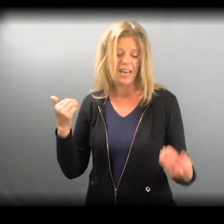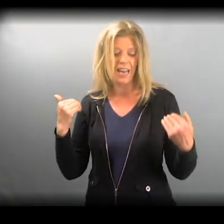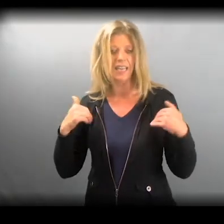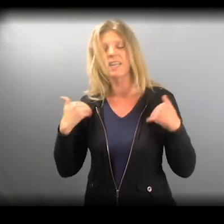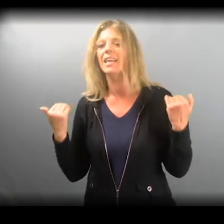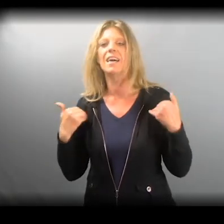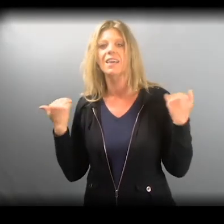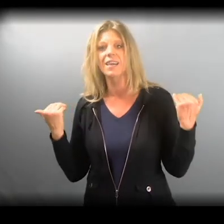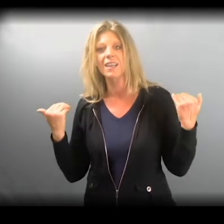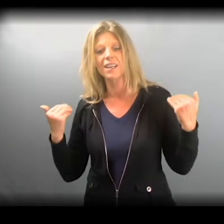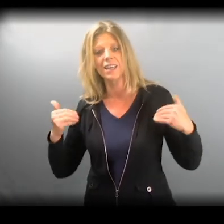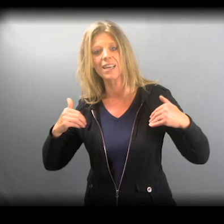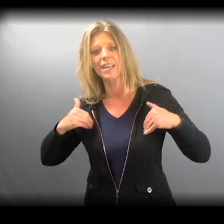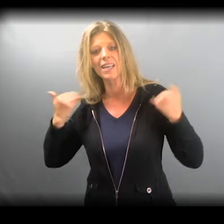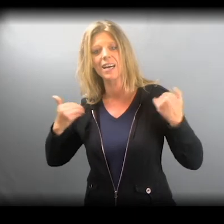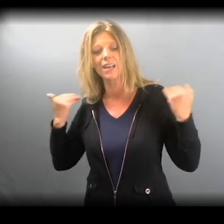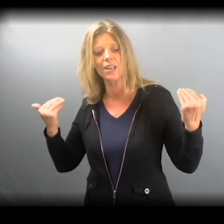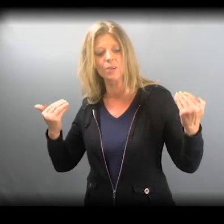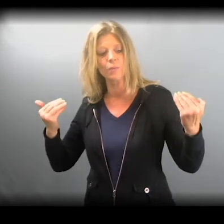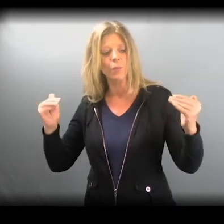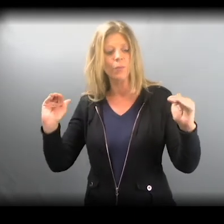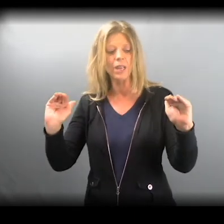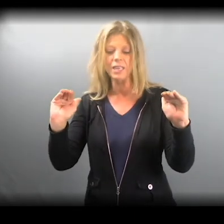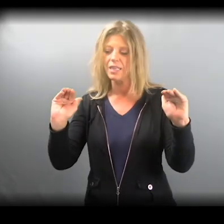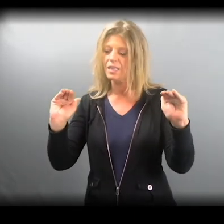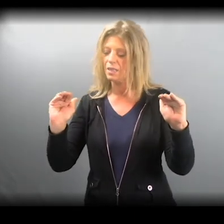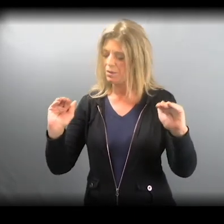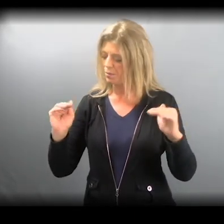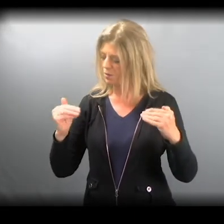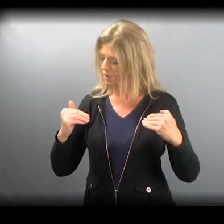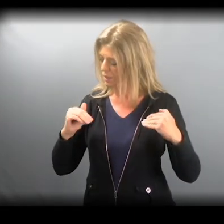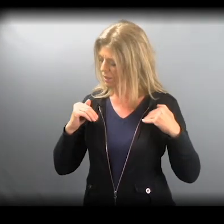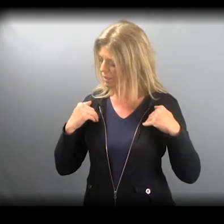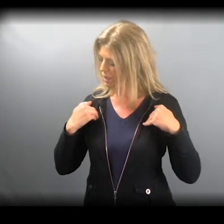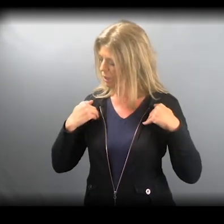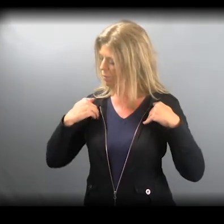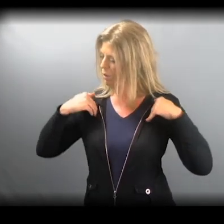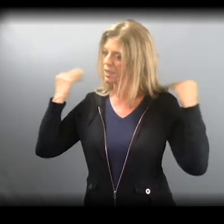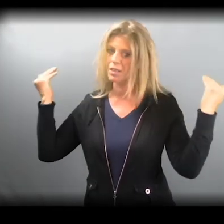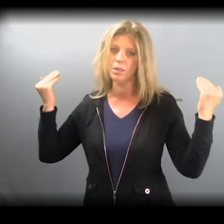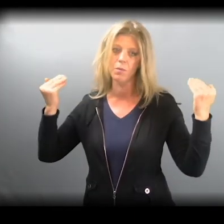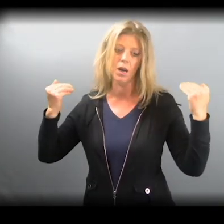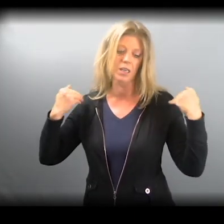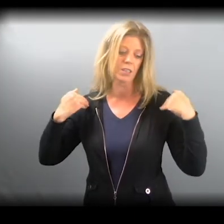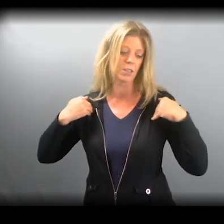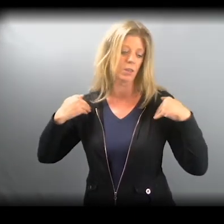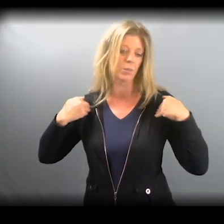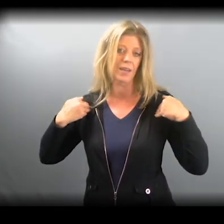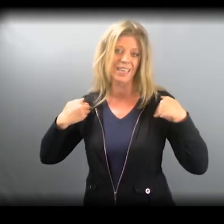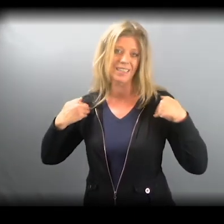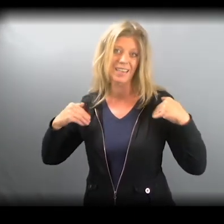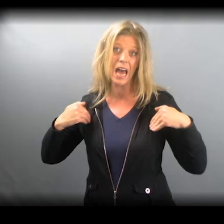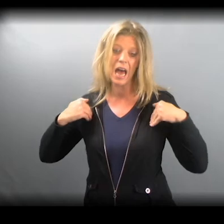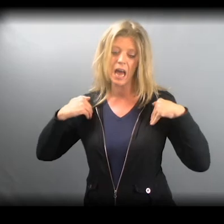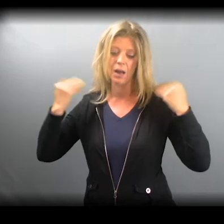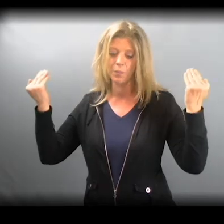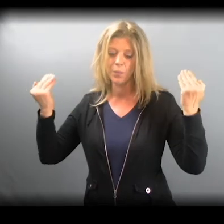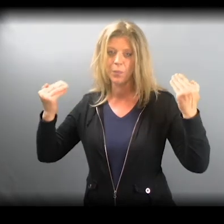YOUNG You take the tips of your fingers and you're going to brush them on your shoulder blades, up.